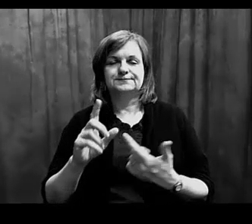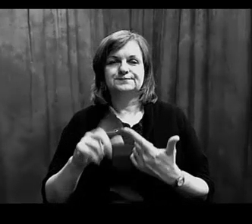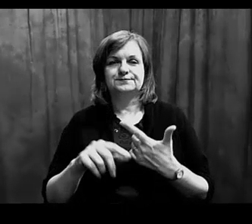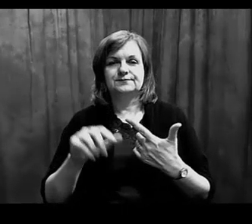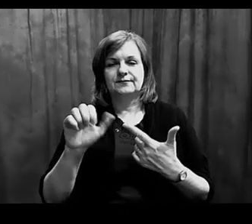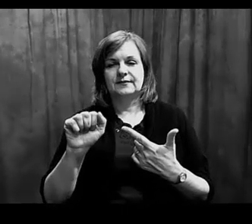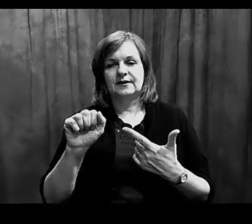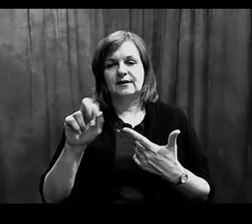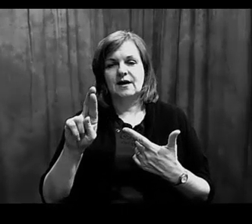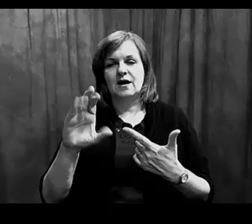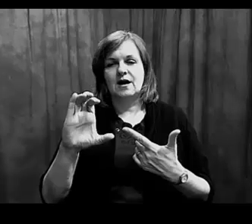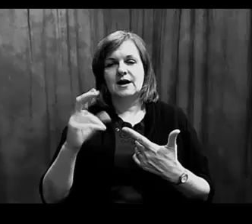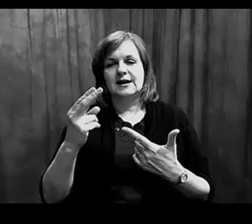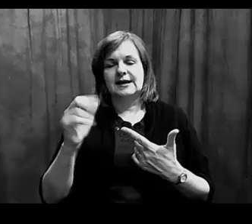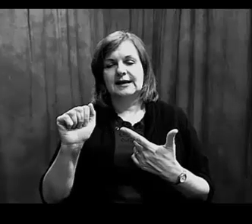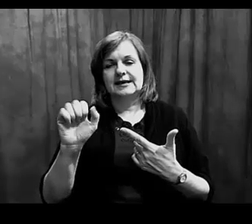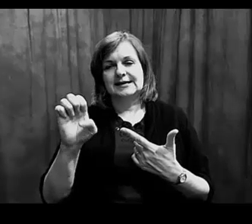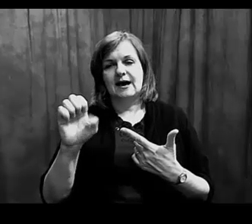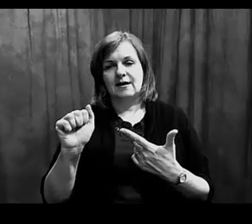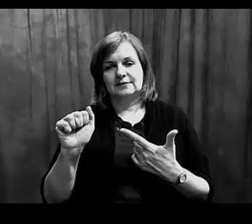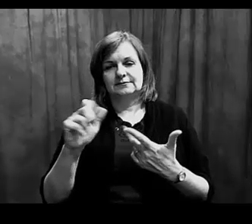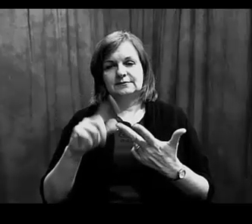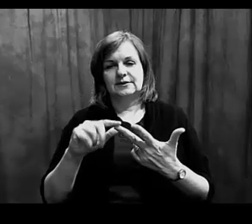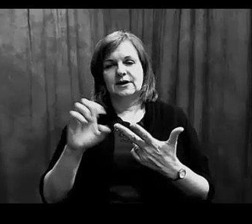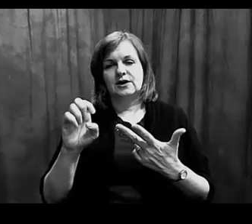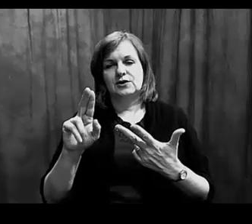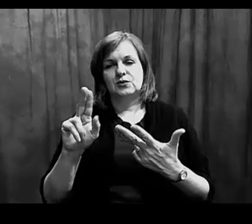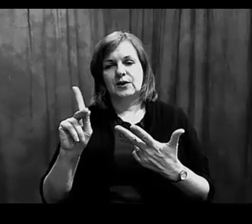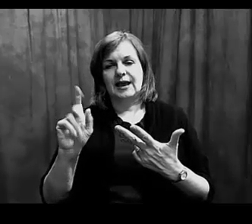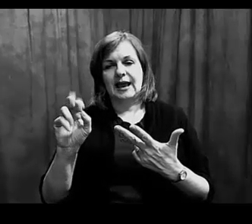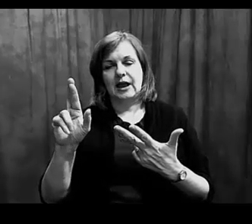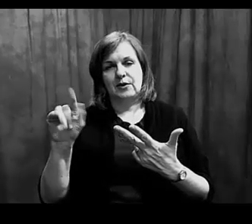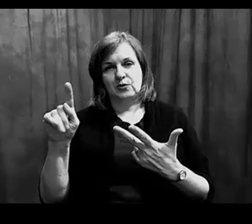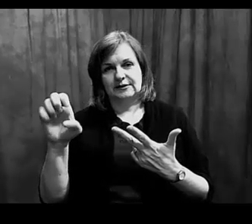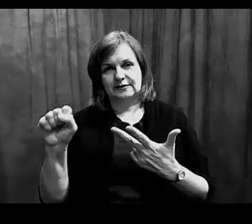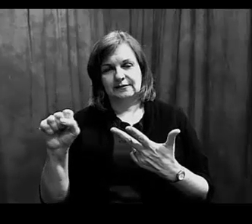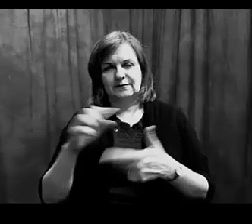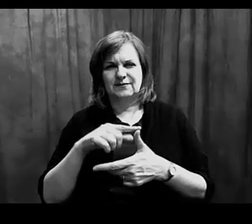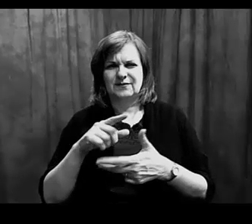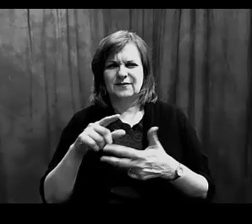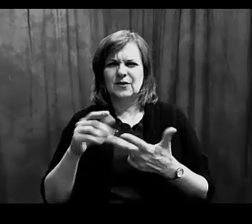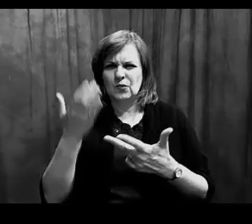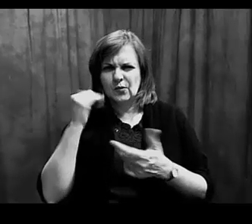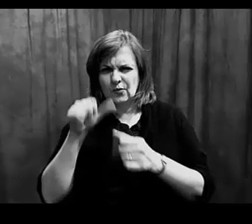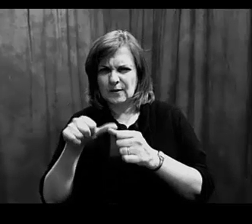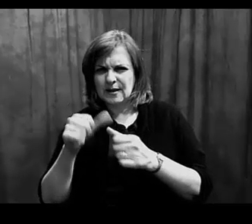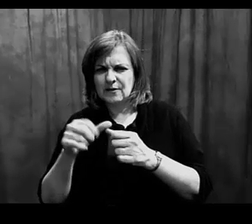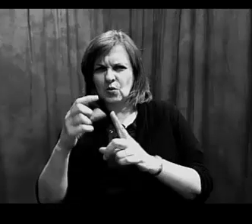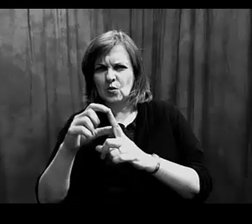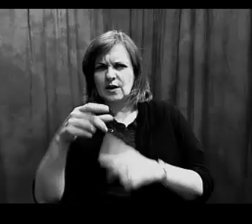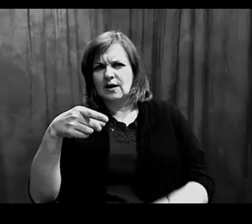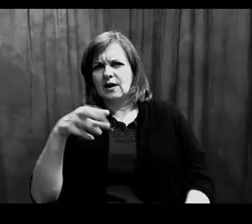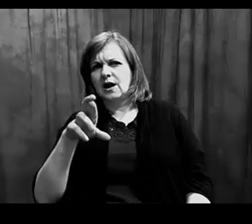but what we will look at is how those categories actually make a lot of sense